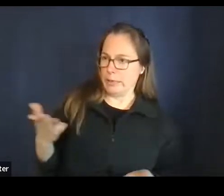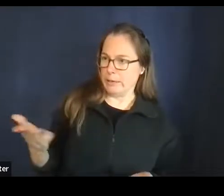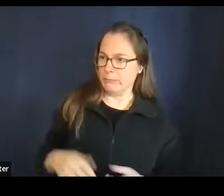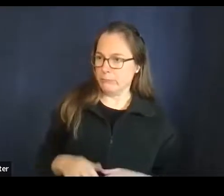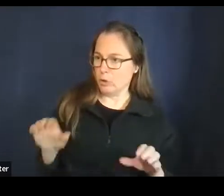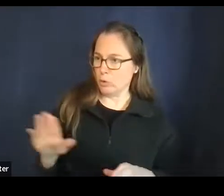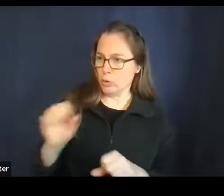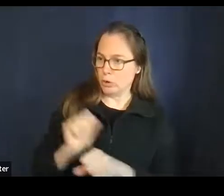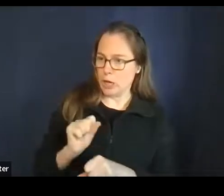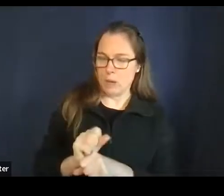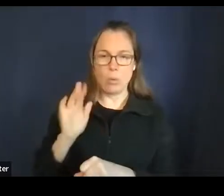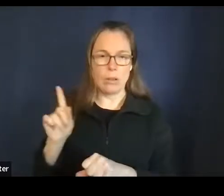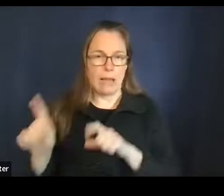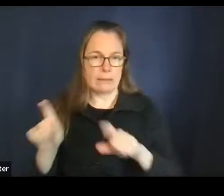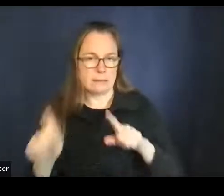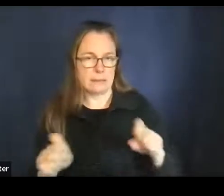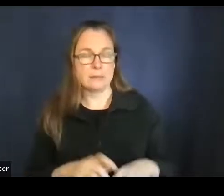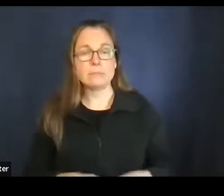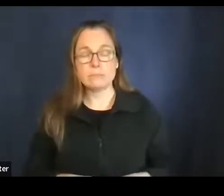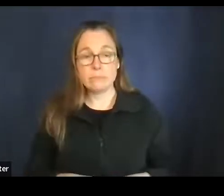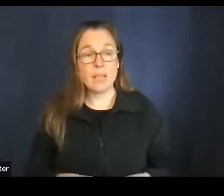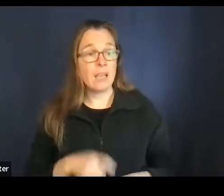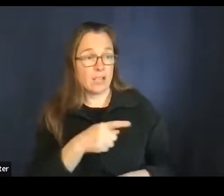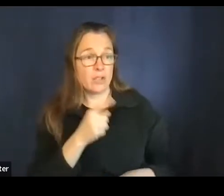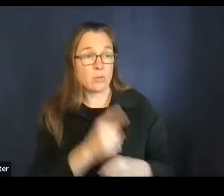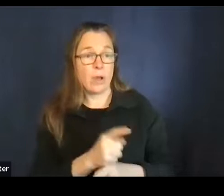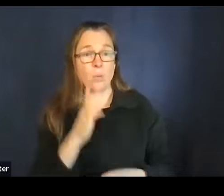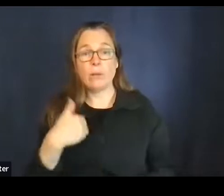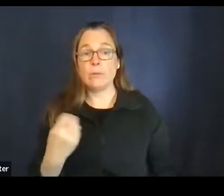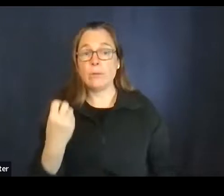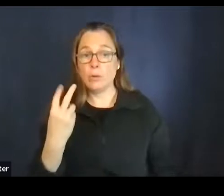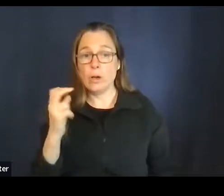And Jessica's absolutely right. We're going to have 12 folks, all elected body.